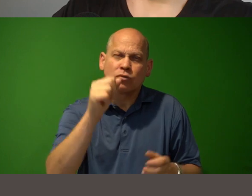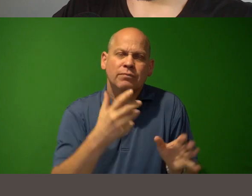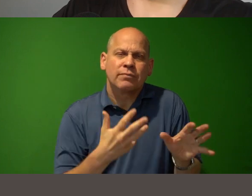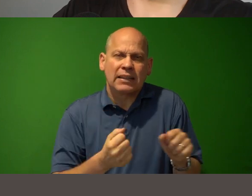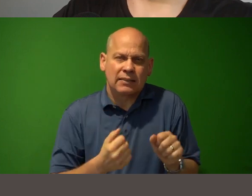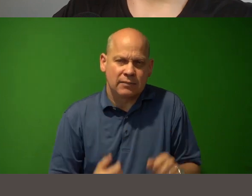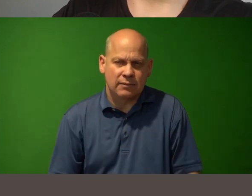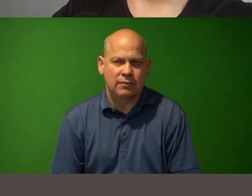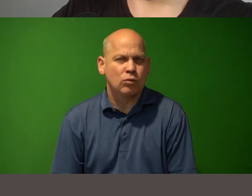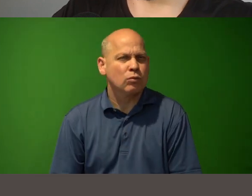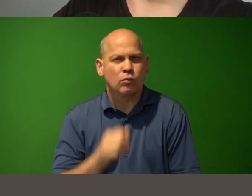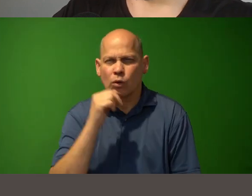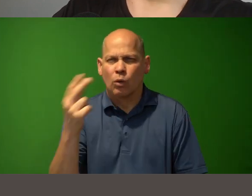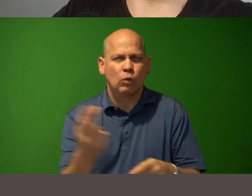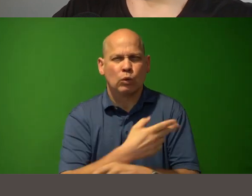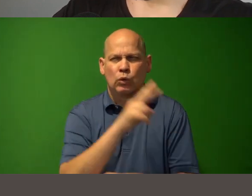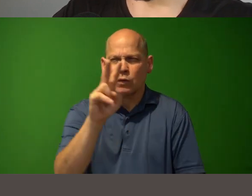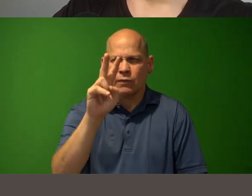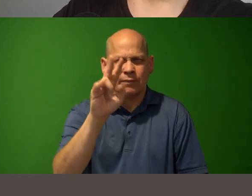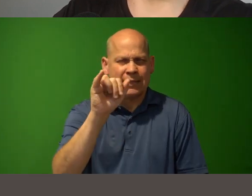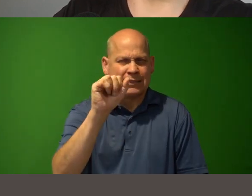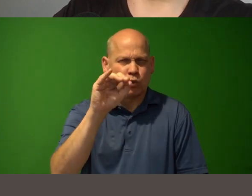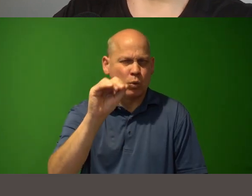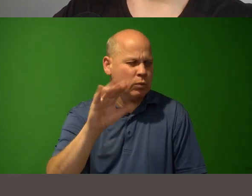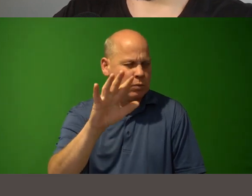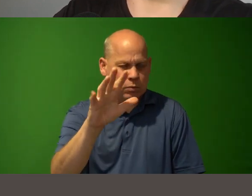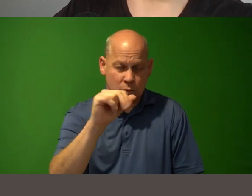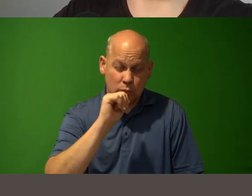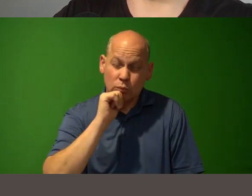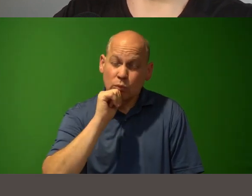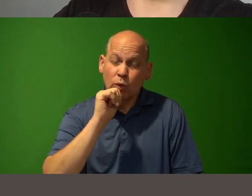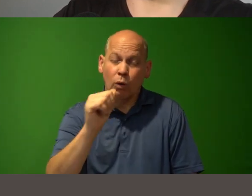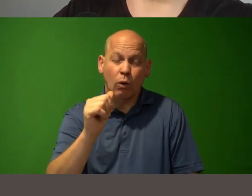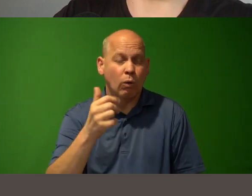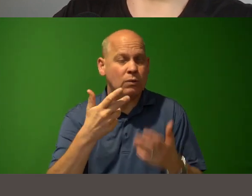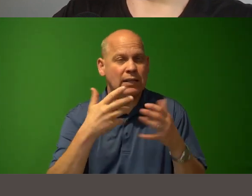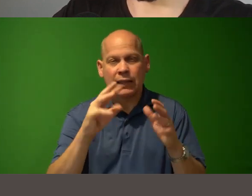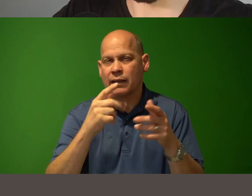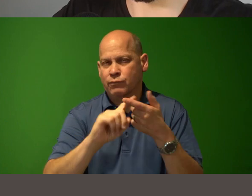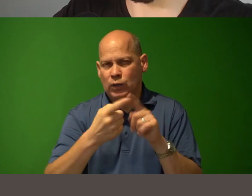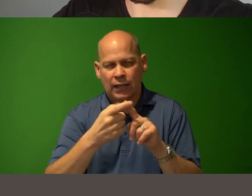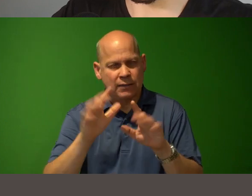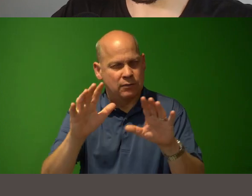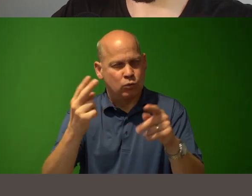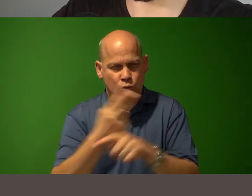Don't use Visio. Friends, don't let friends use Visio.